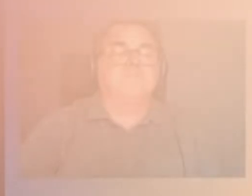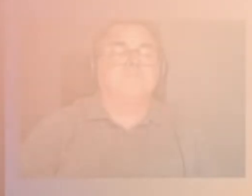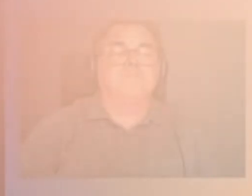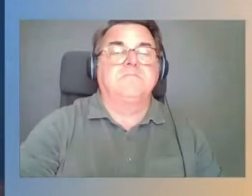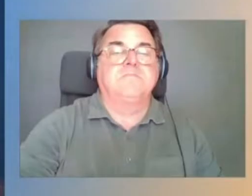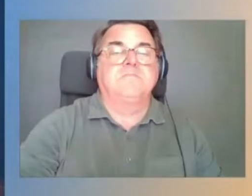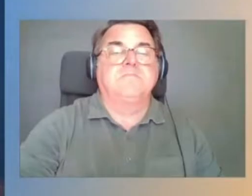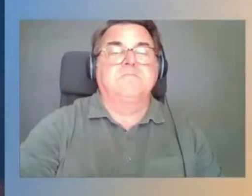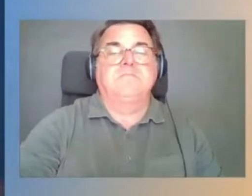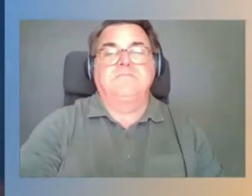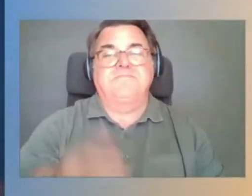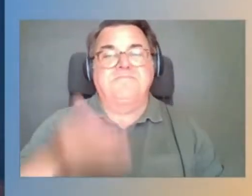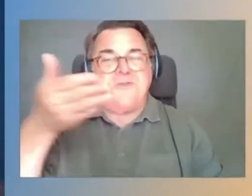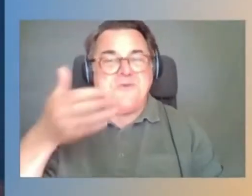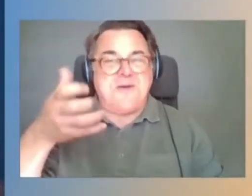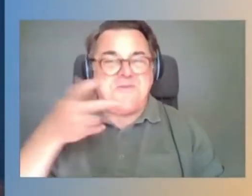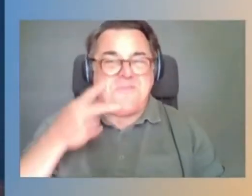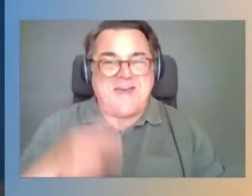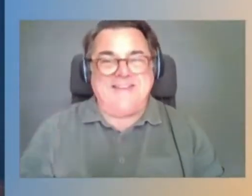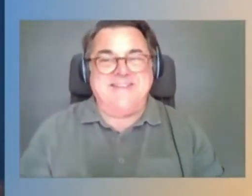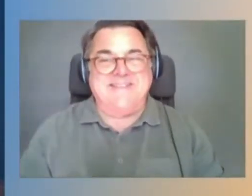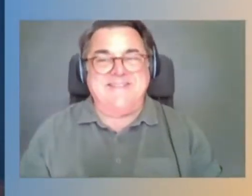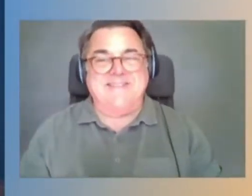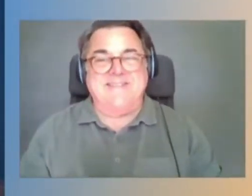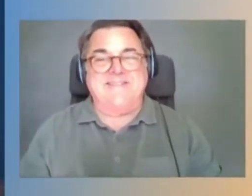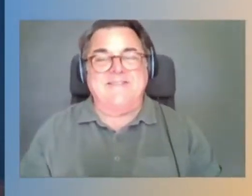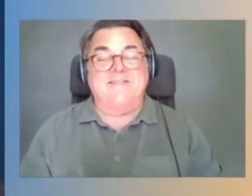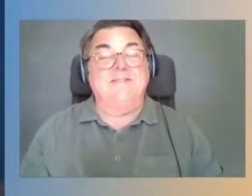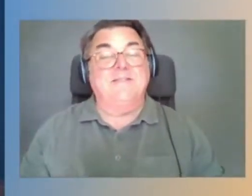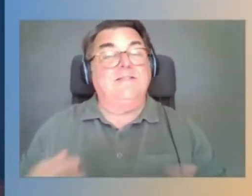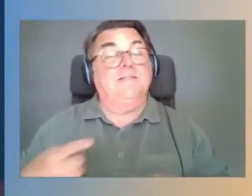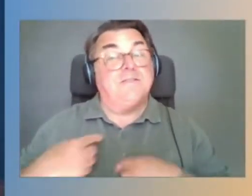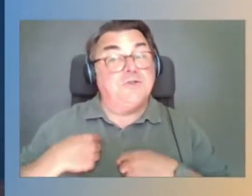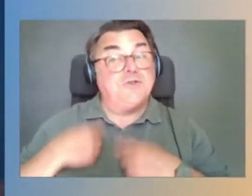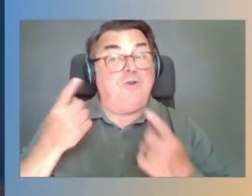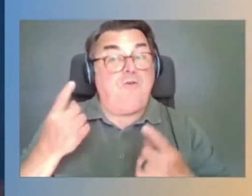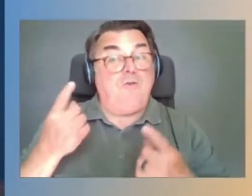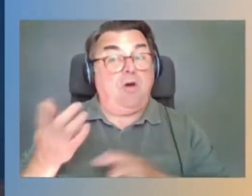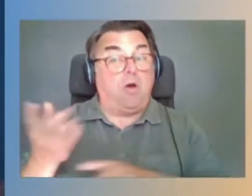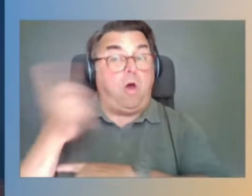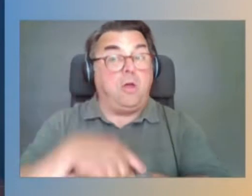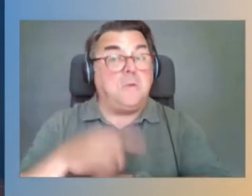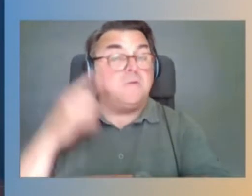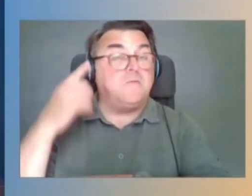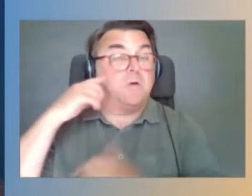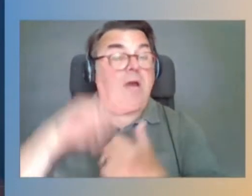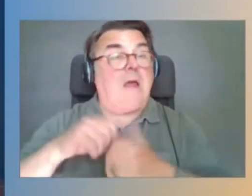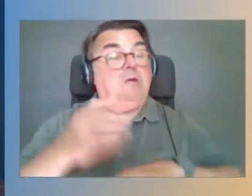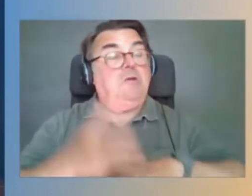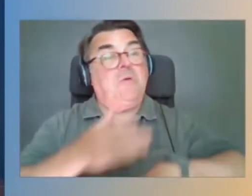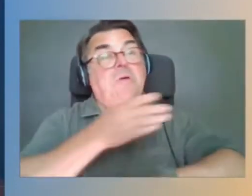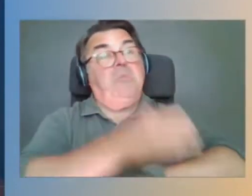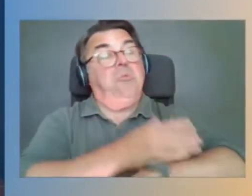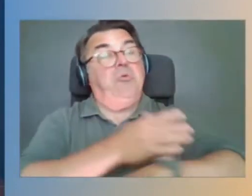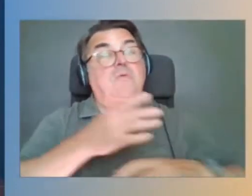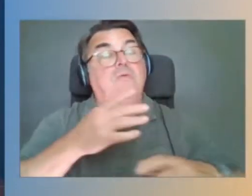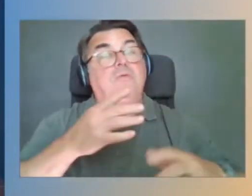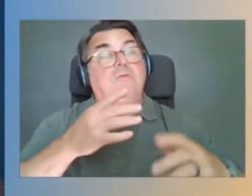Welcome back everyone. So throughout today, we heard a lot about improving price performance through the cloud with our AWS Silicon innovation.